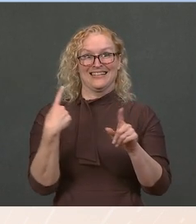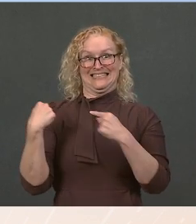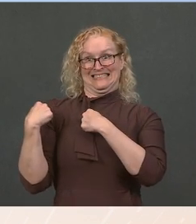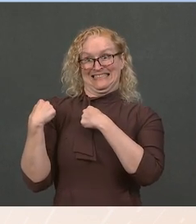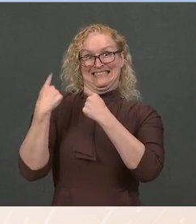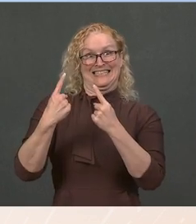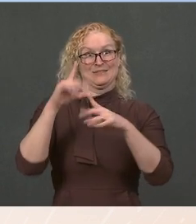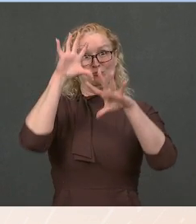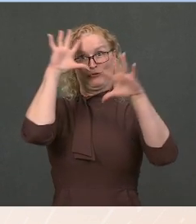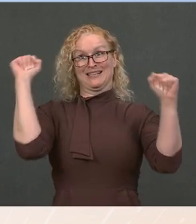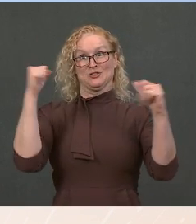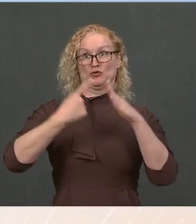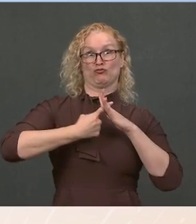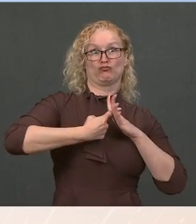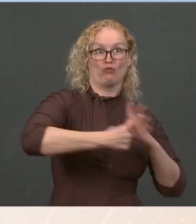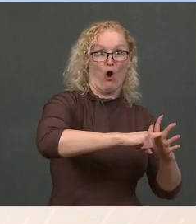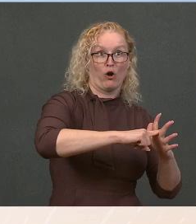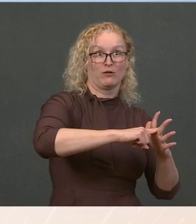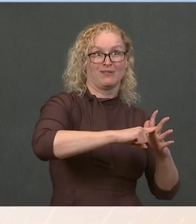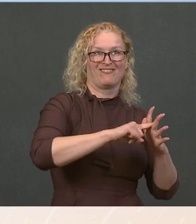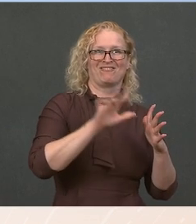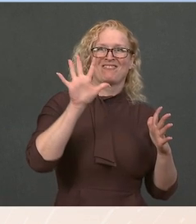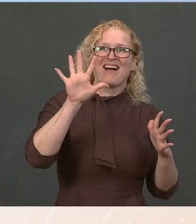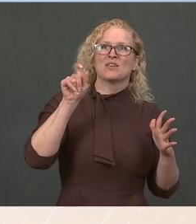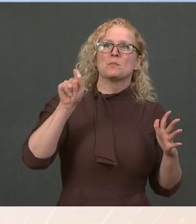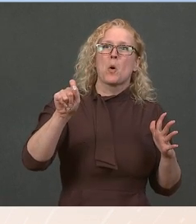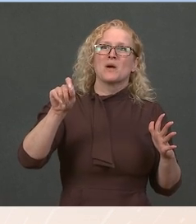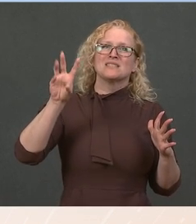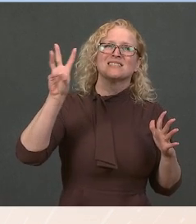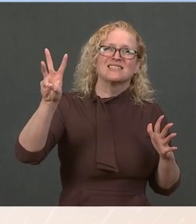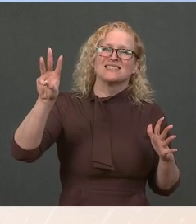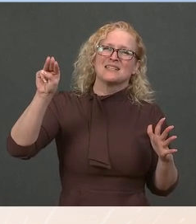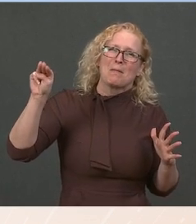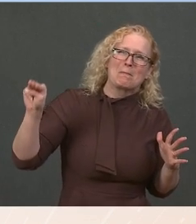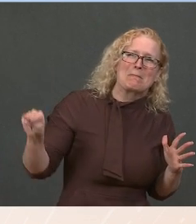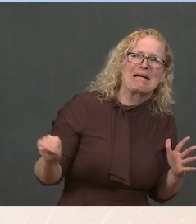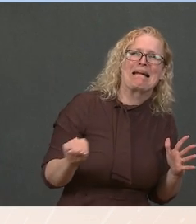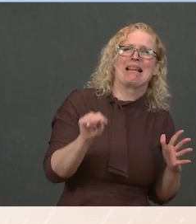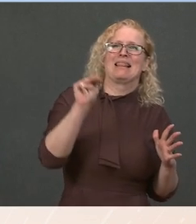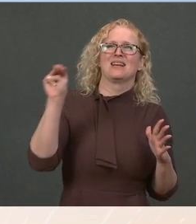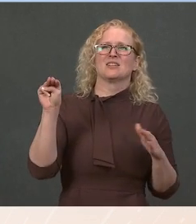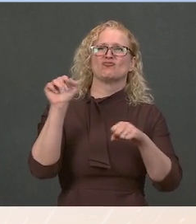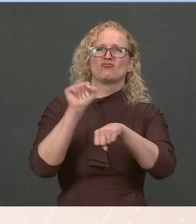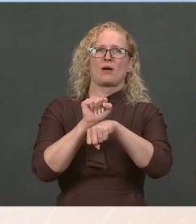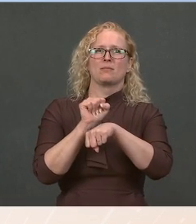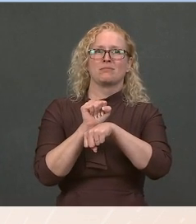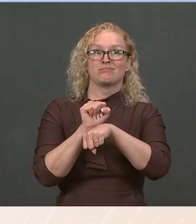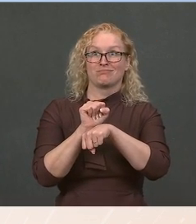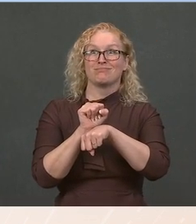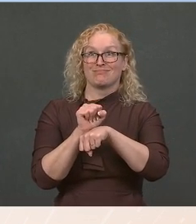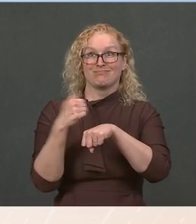Americans are getting back to work. Because of the success of that effort, our economy has the resilience we need